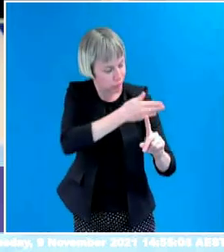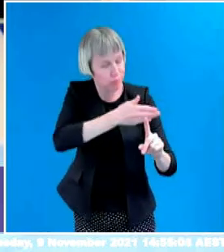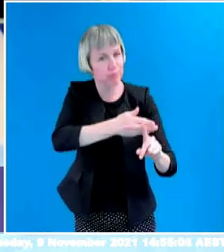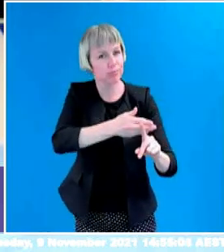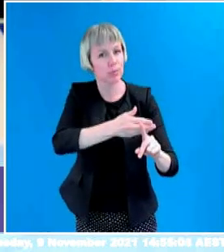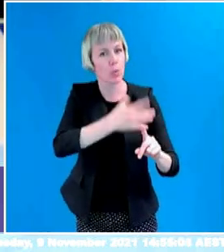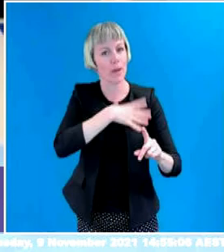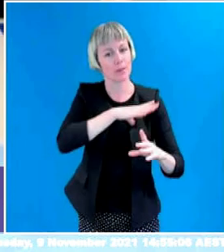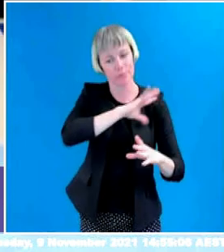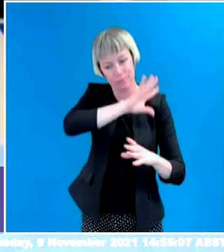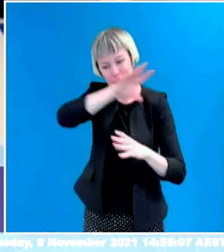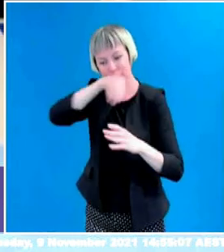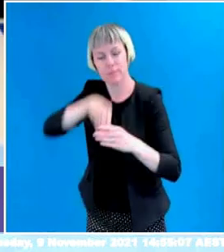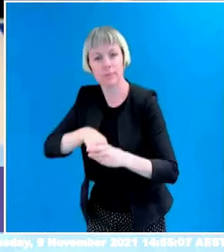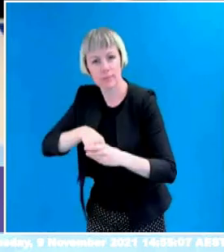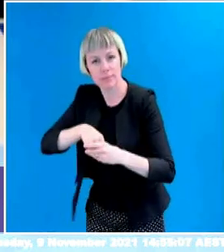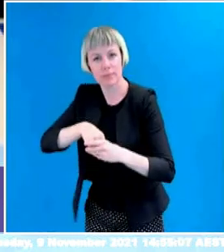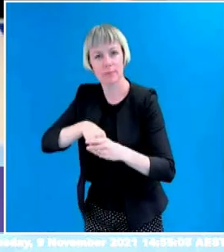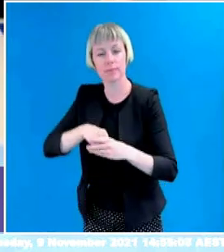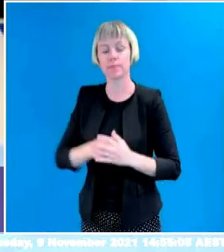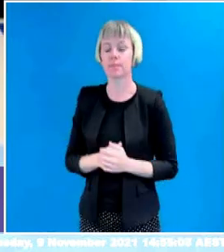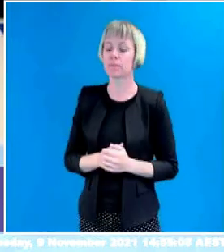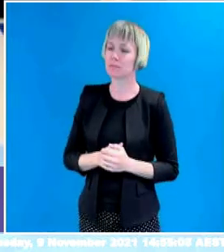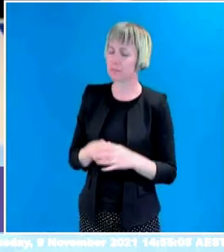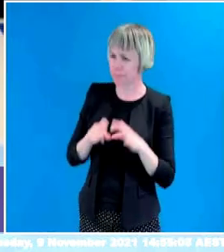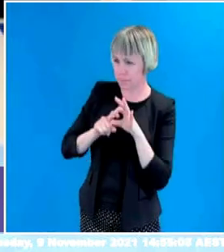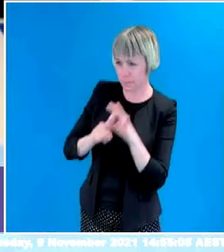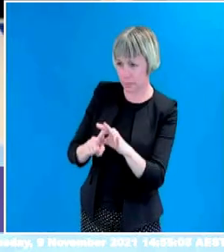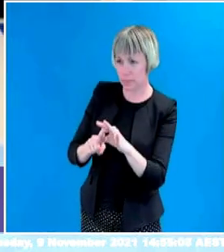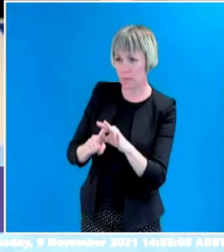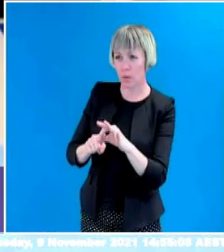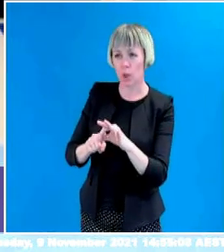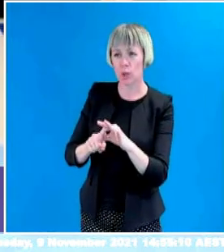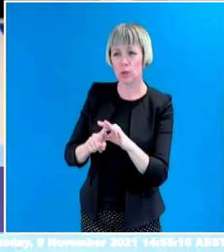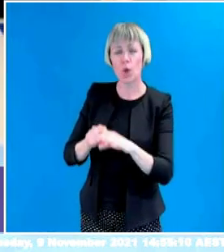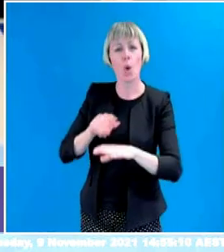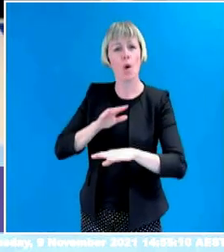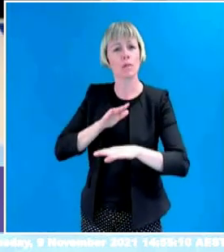realis ation is not unbounded or an elastic prerogative for states